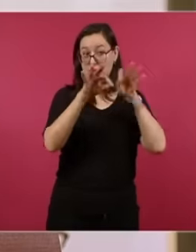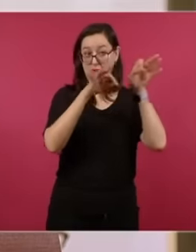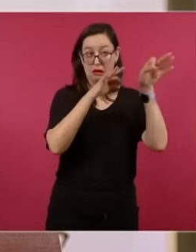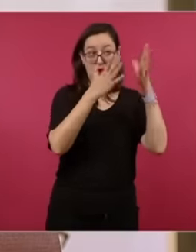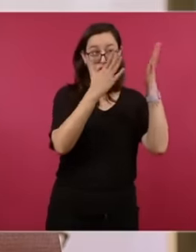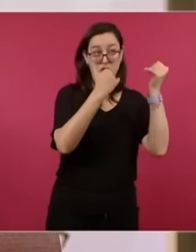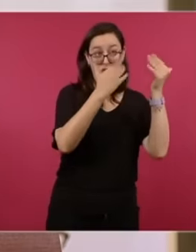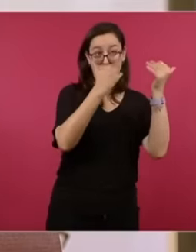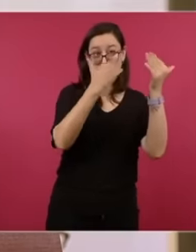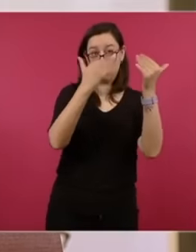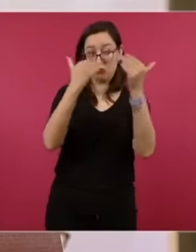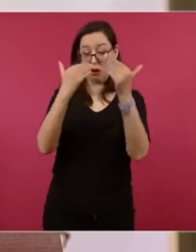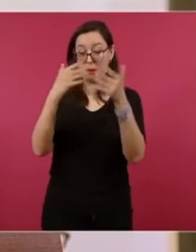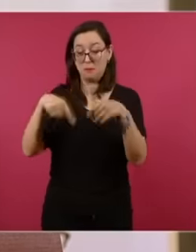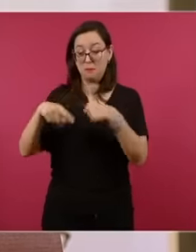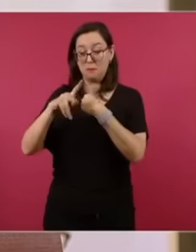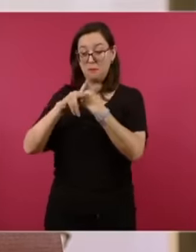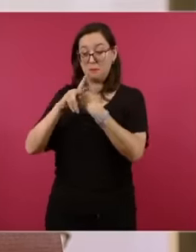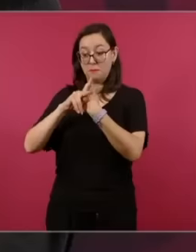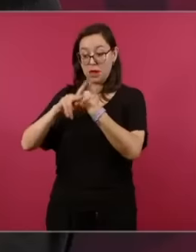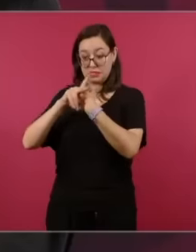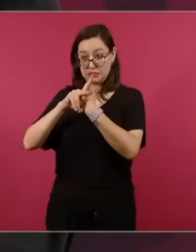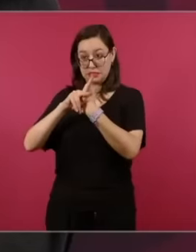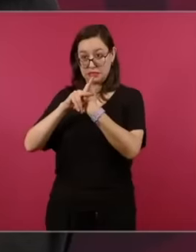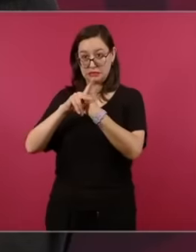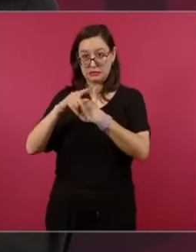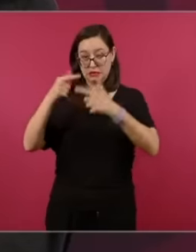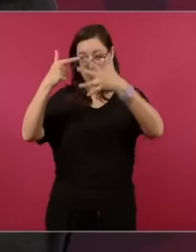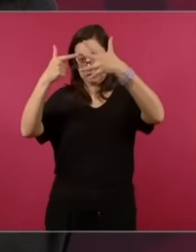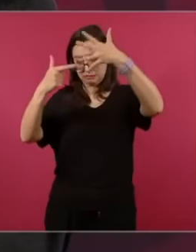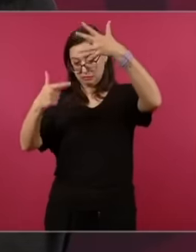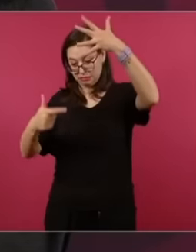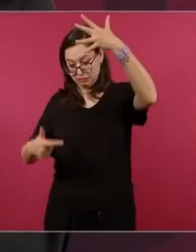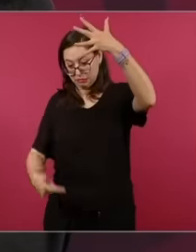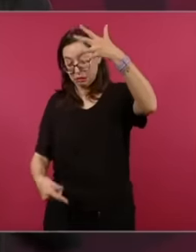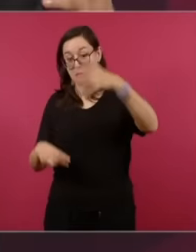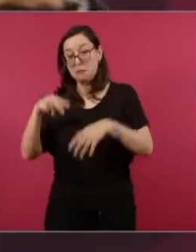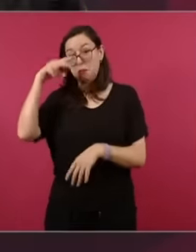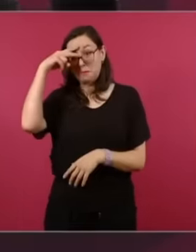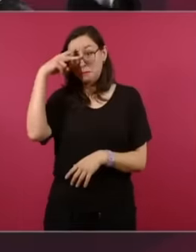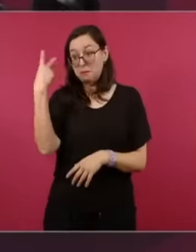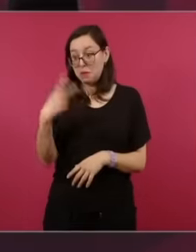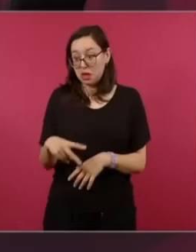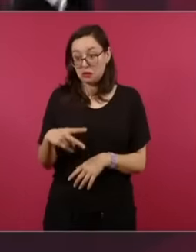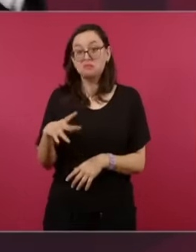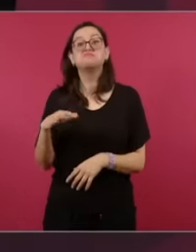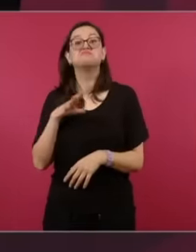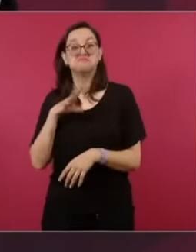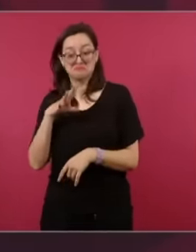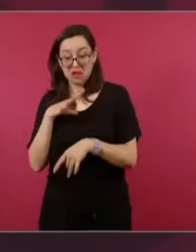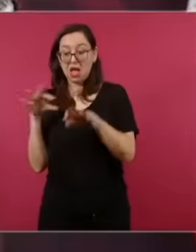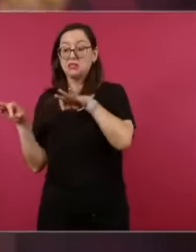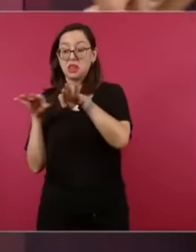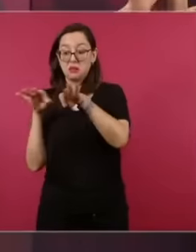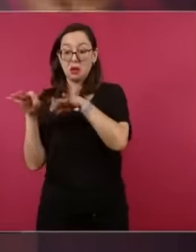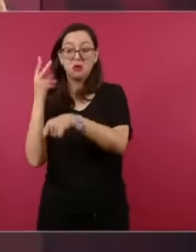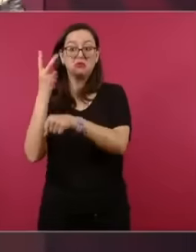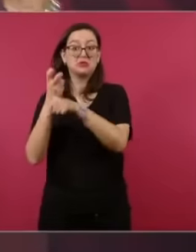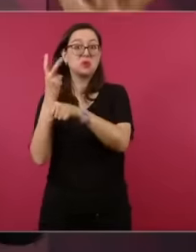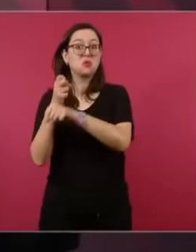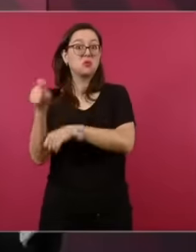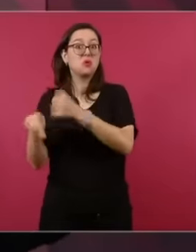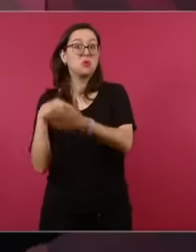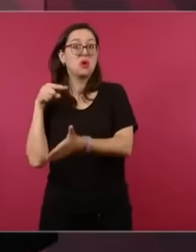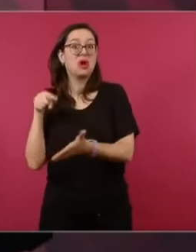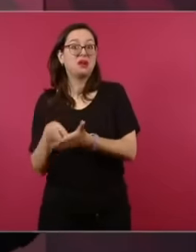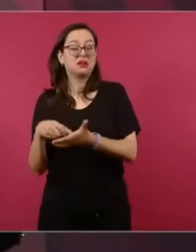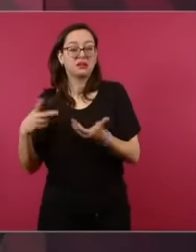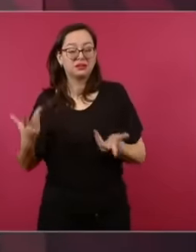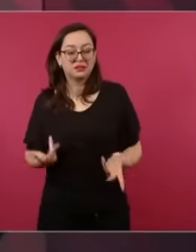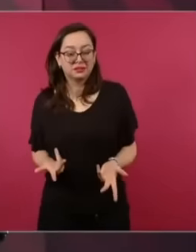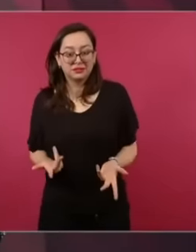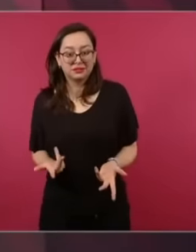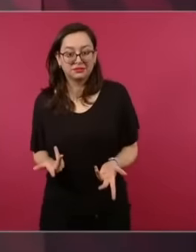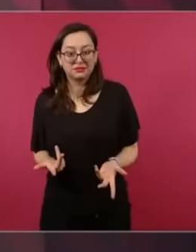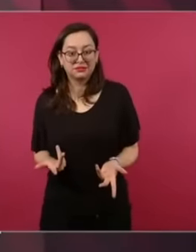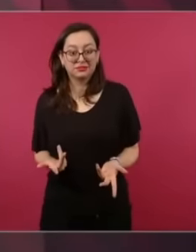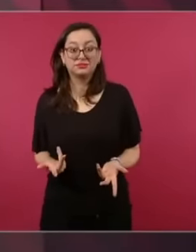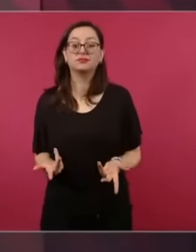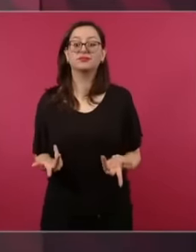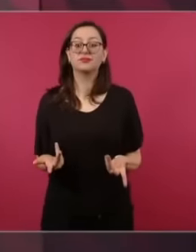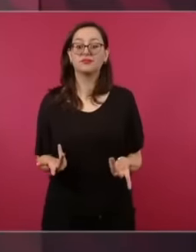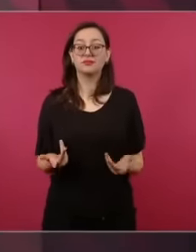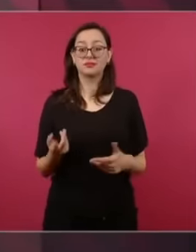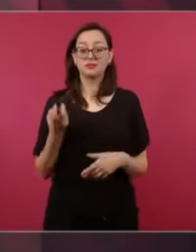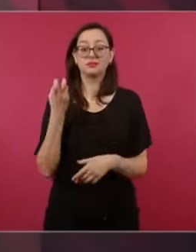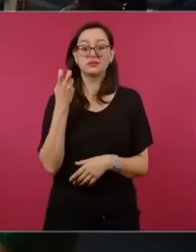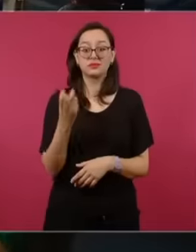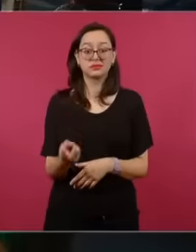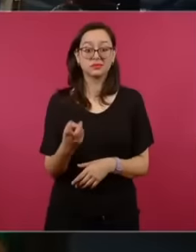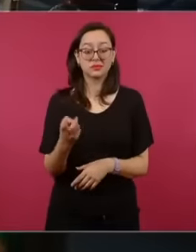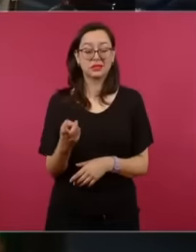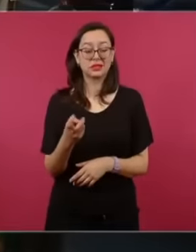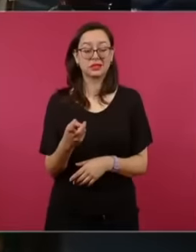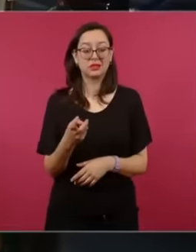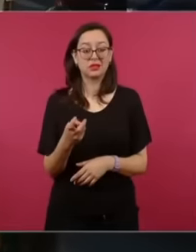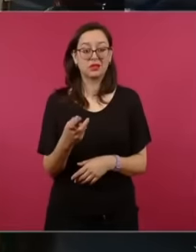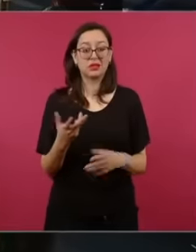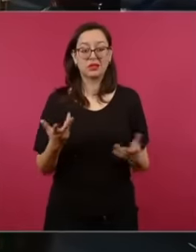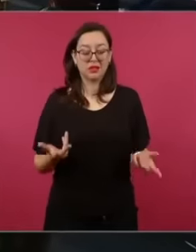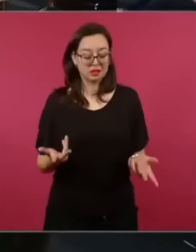world, also all of that, no, no, this eh,